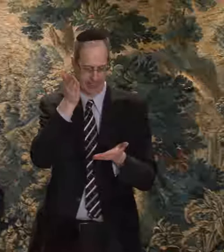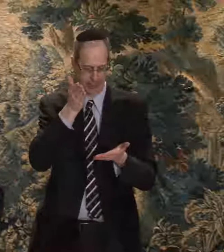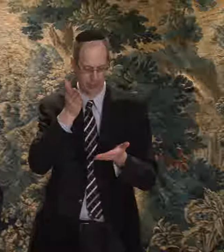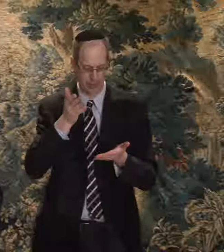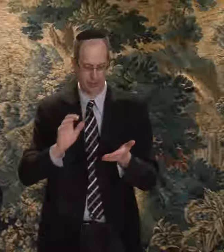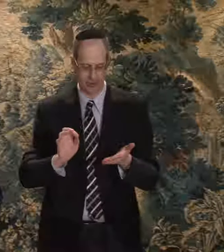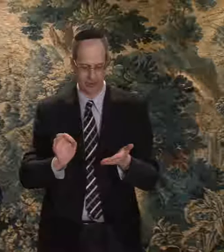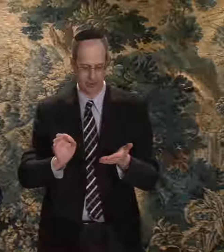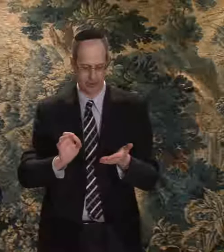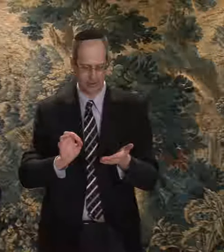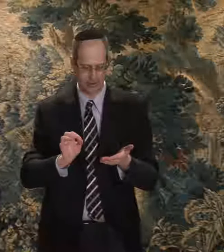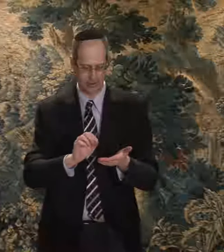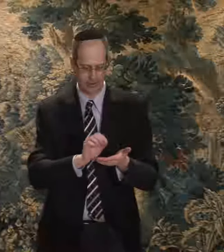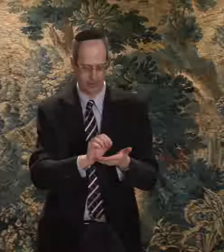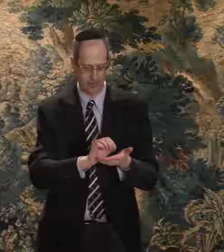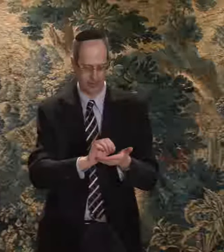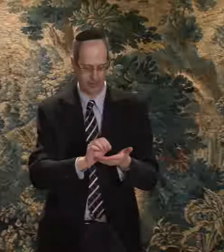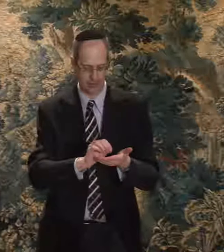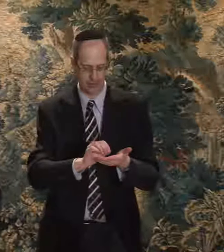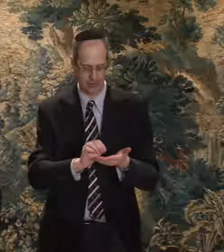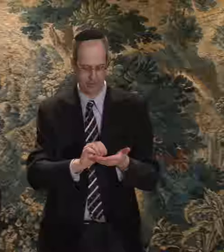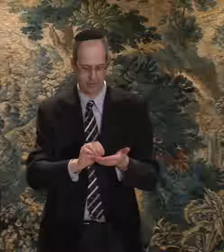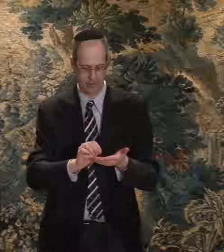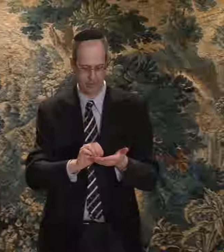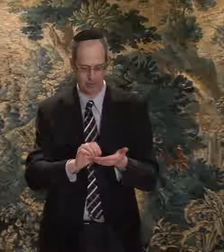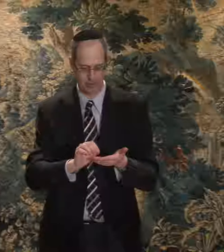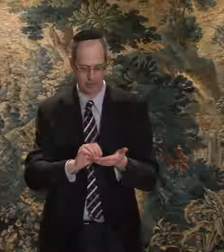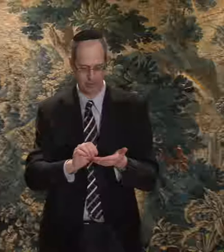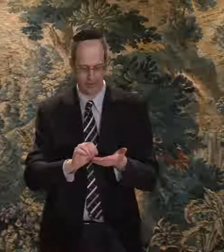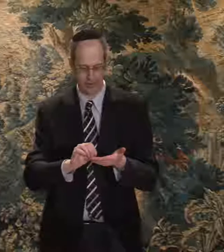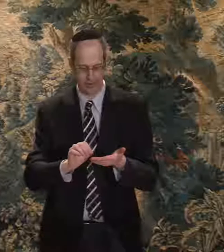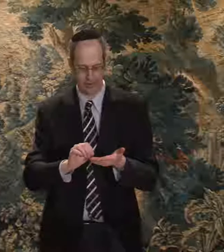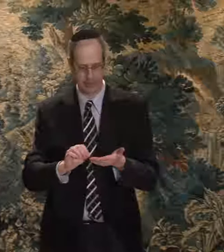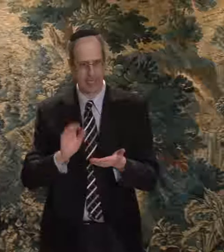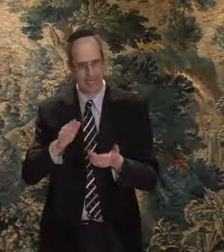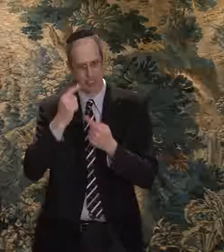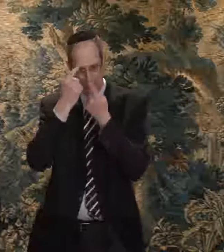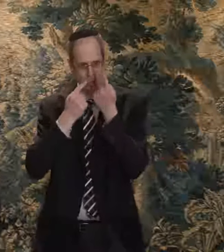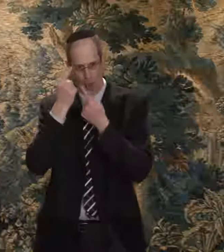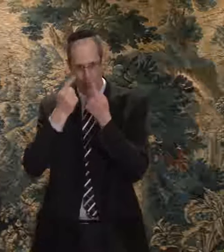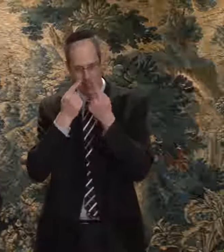handwriting he started writing what he thought he would be able to deliver he